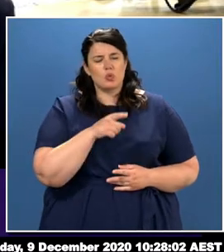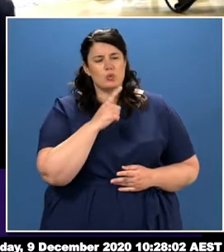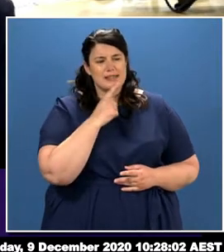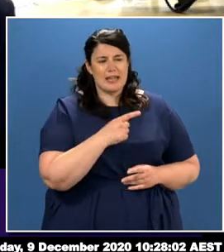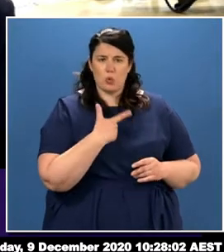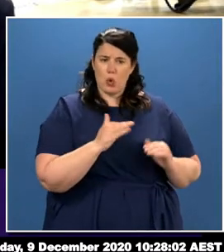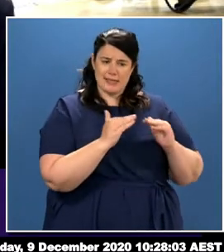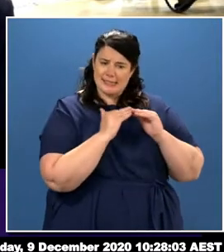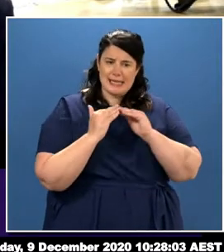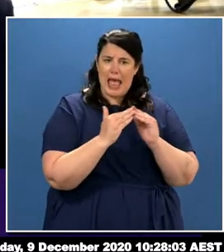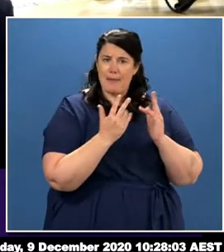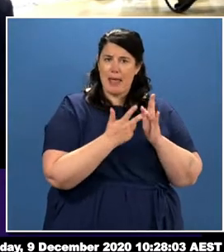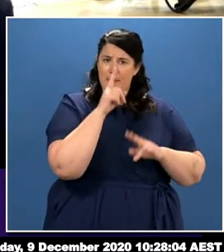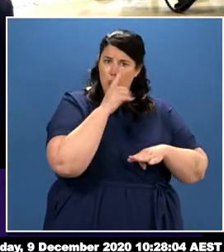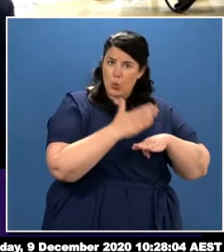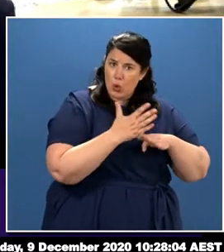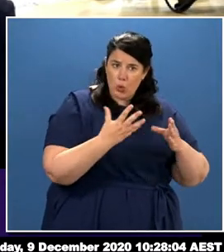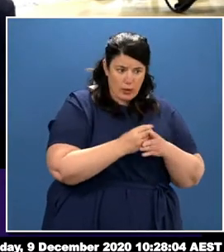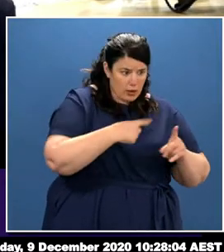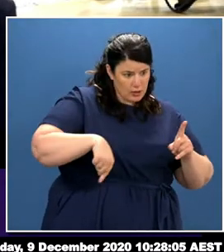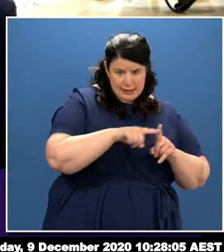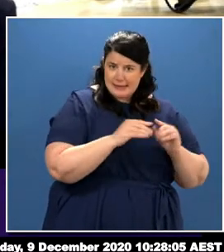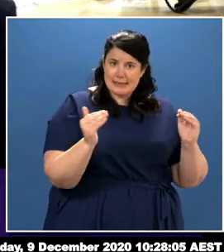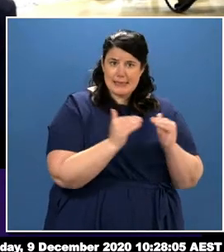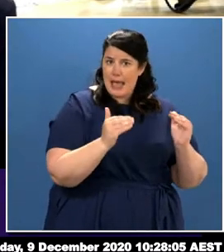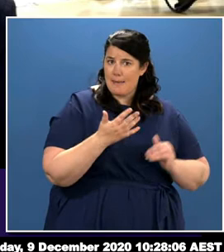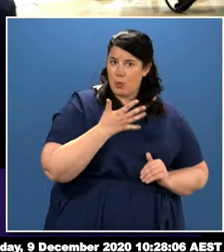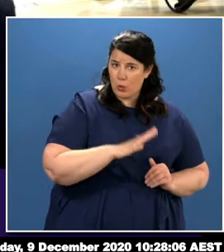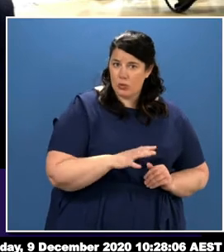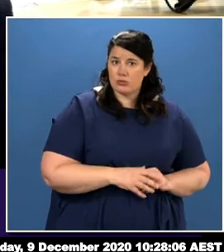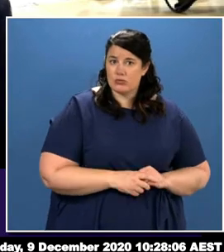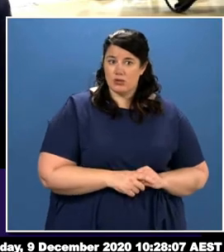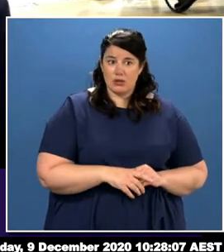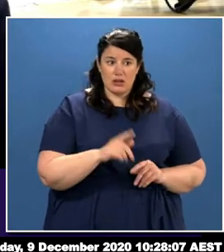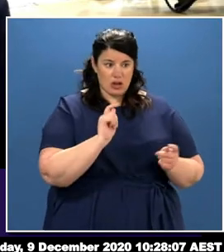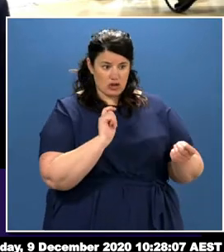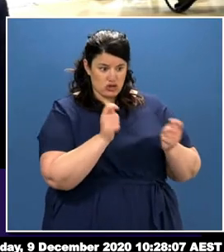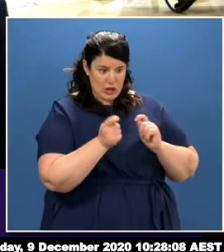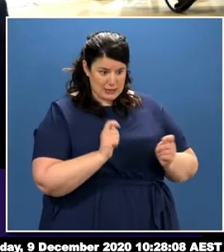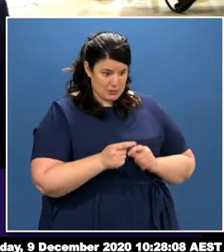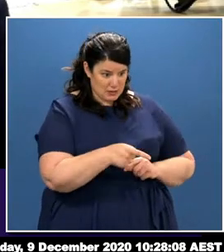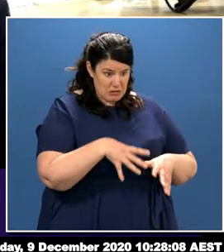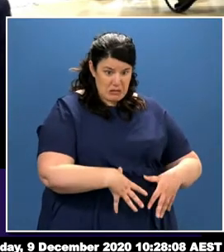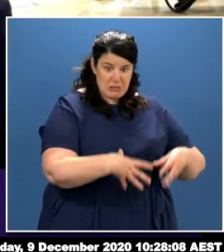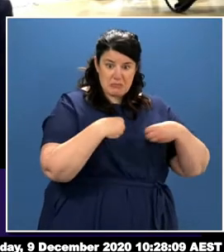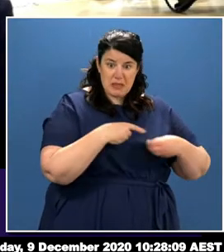colleagues, and even if you were offered adjustments, you would not have liked to have accepted them at the time.